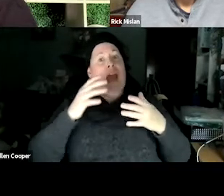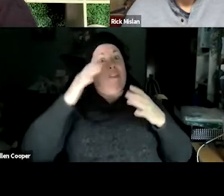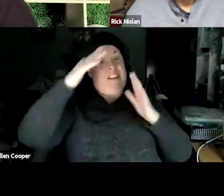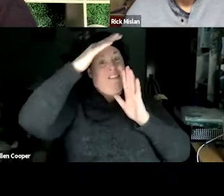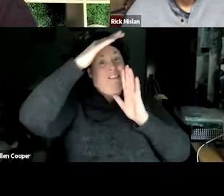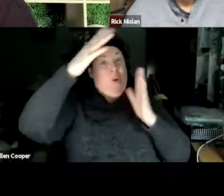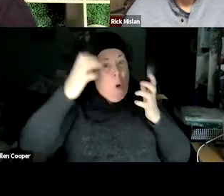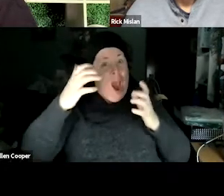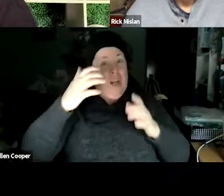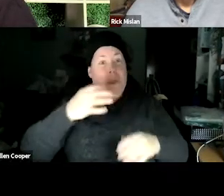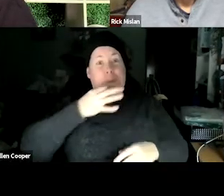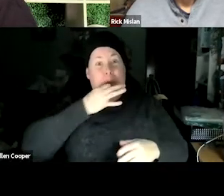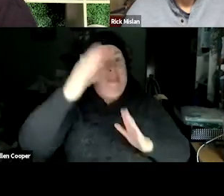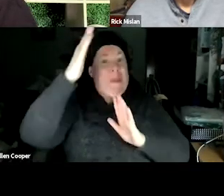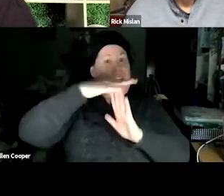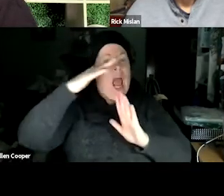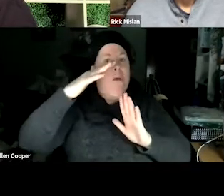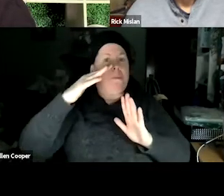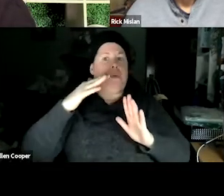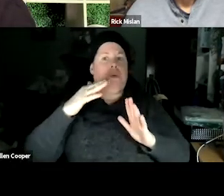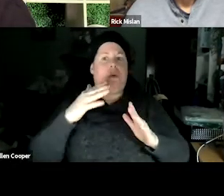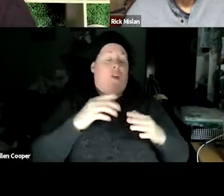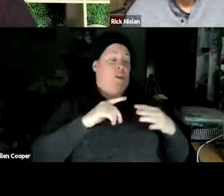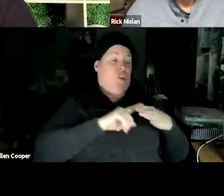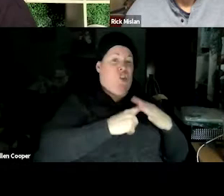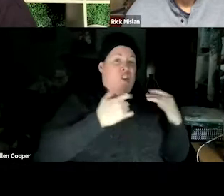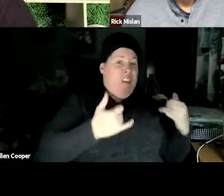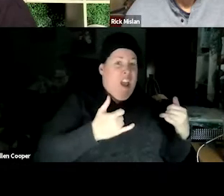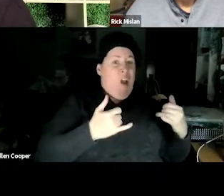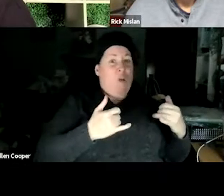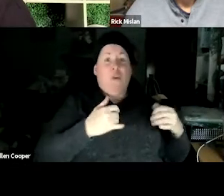CalebBarlow: You know, if you start now you start early. You can do some amazing things. I think the